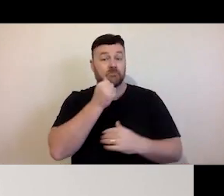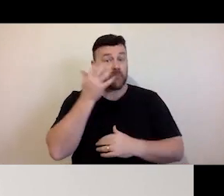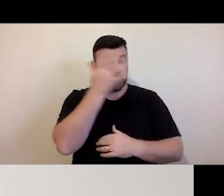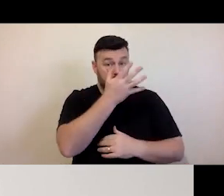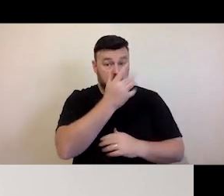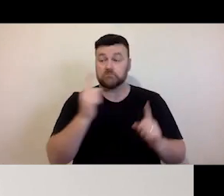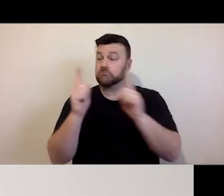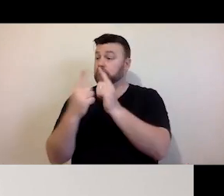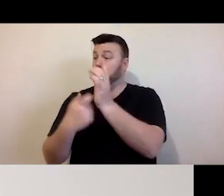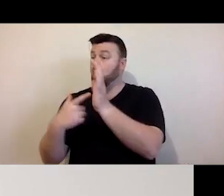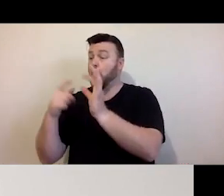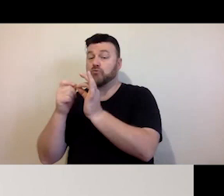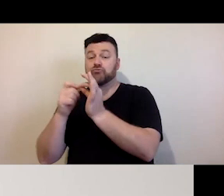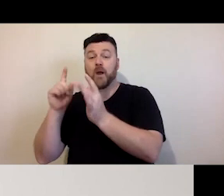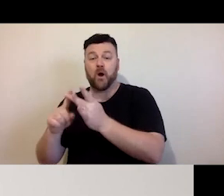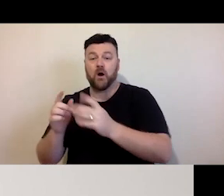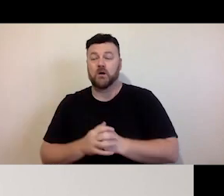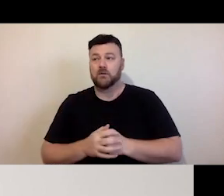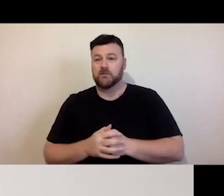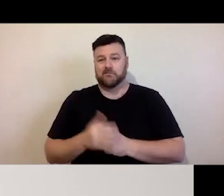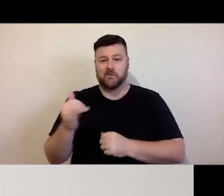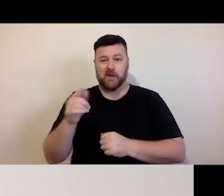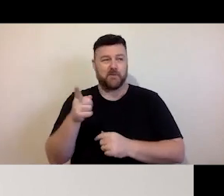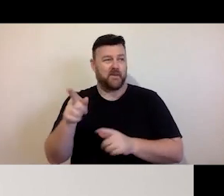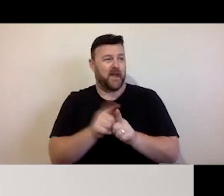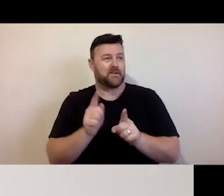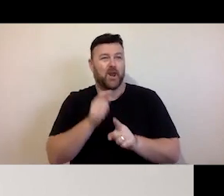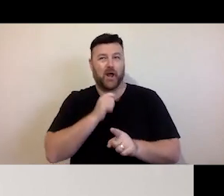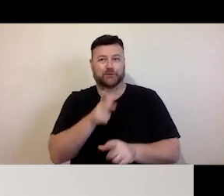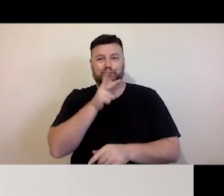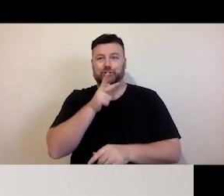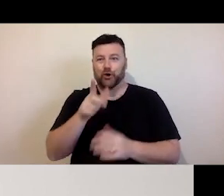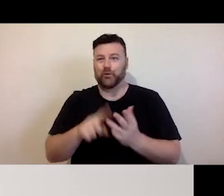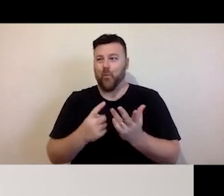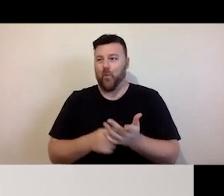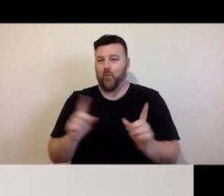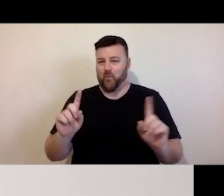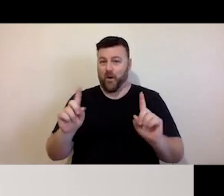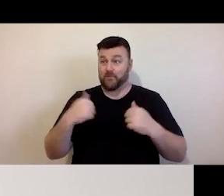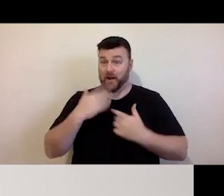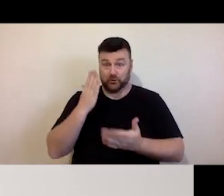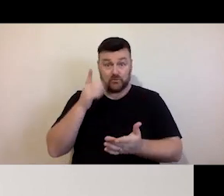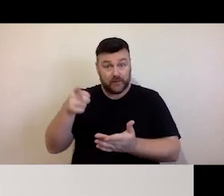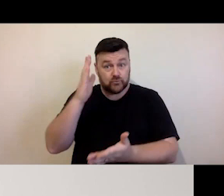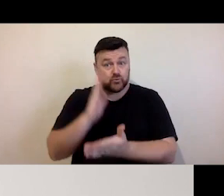It may be the opening line to an awkward joke, but it's from my personal experience.